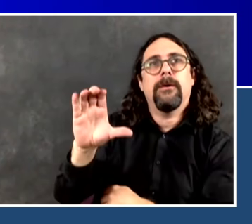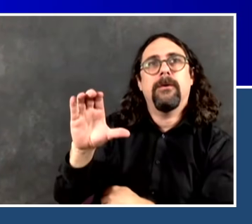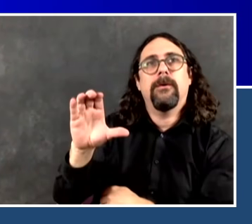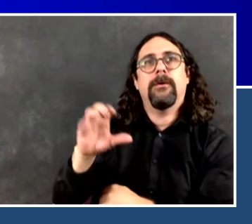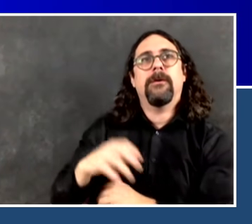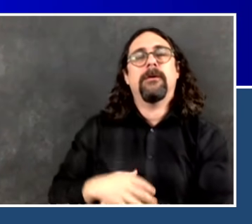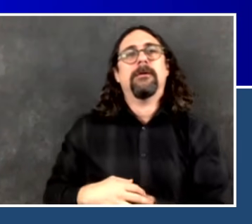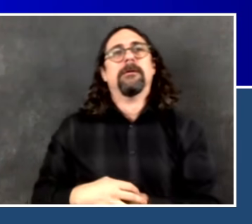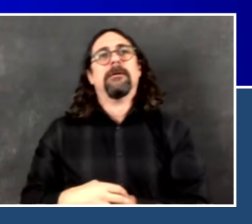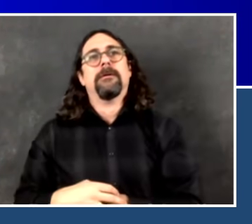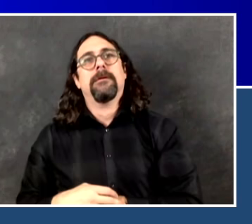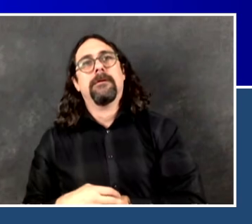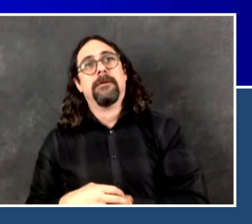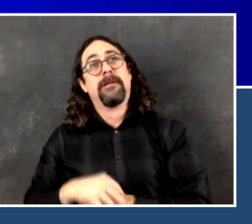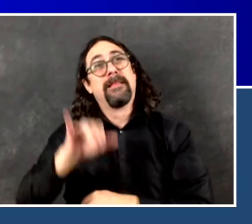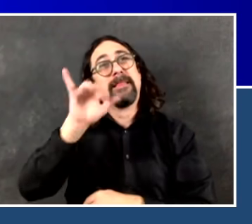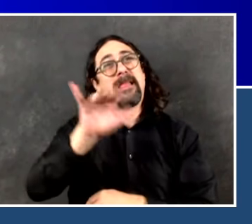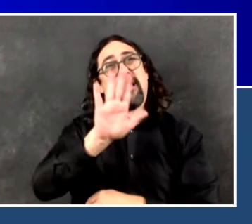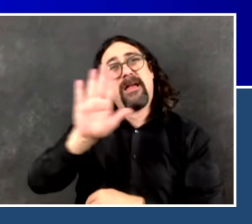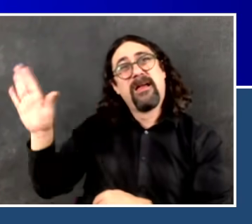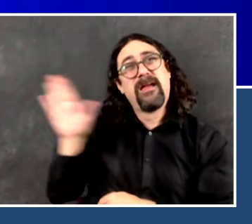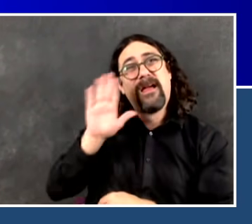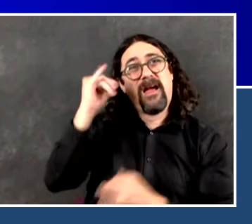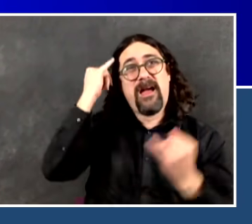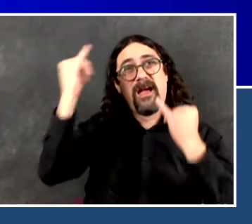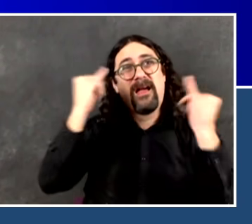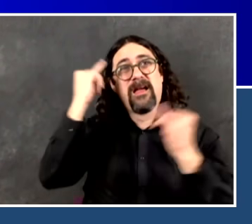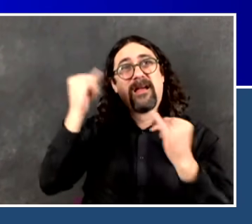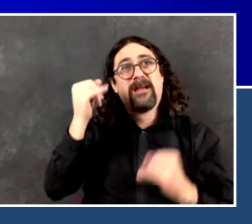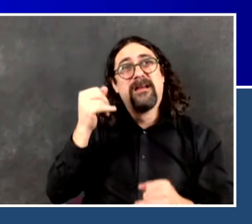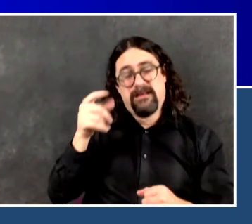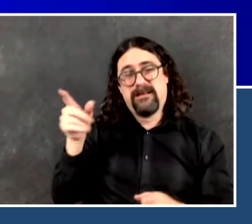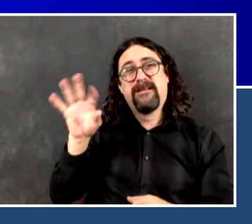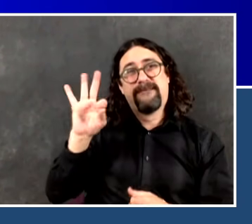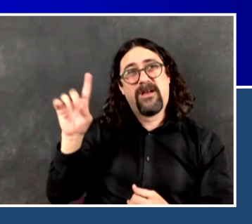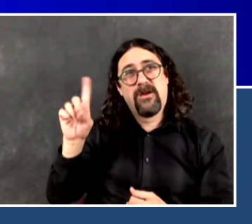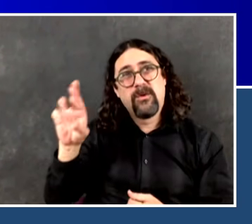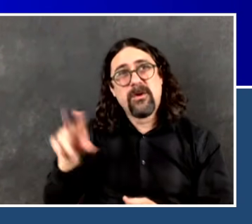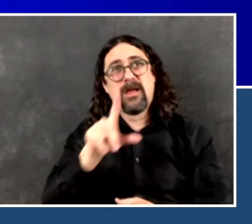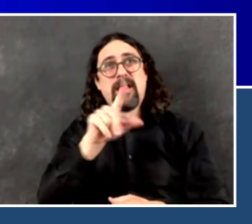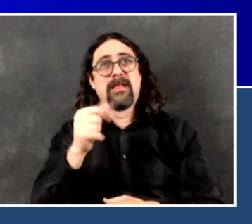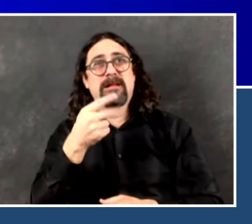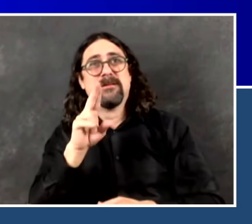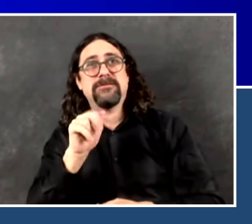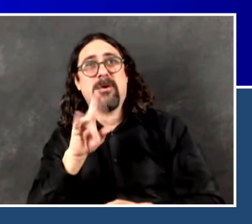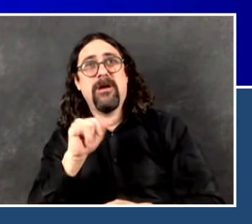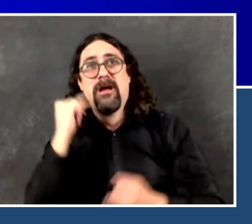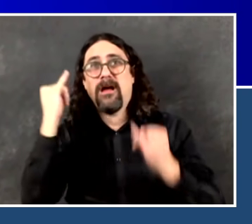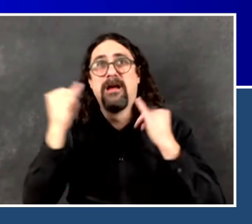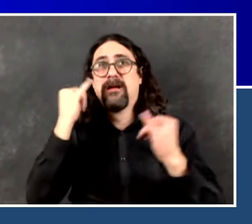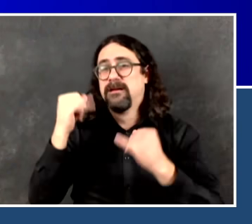WERE SO GOOD, SO DURABLE, SO RHTIG